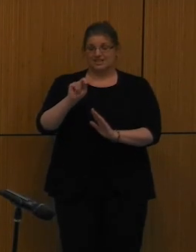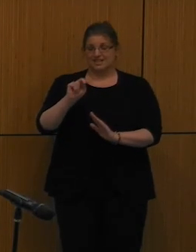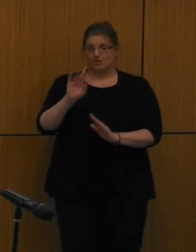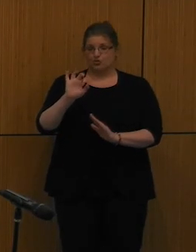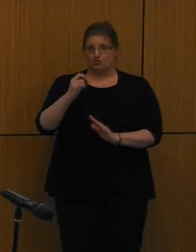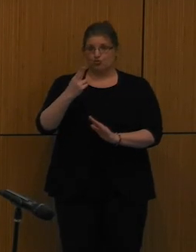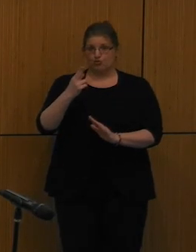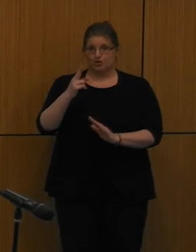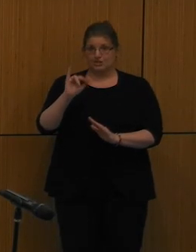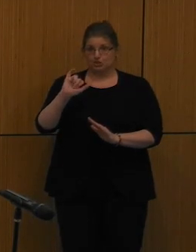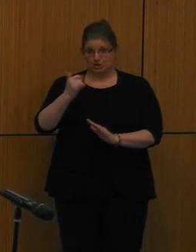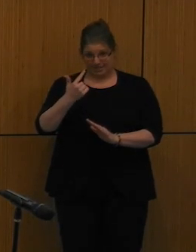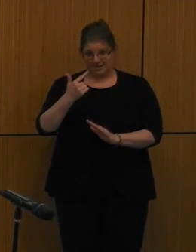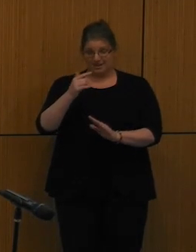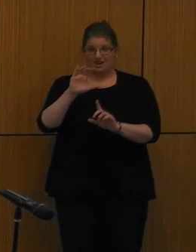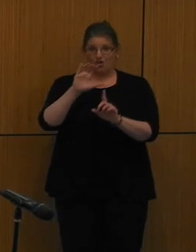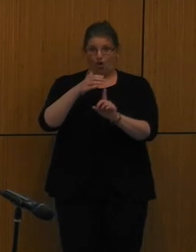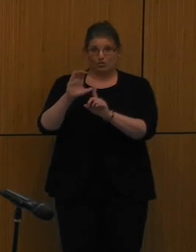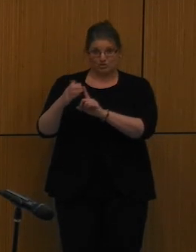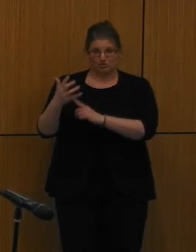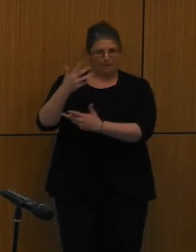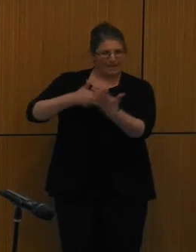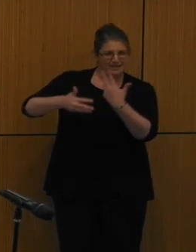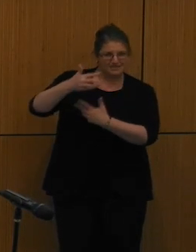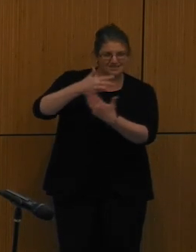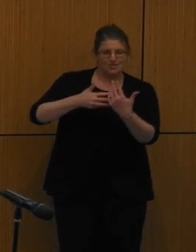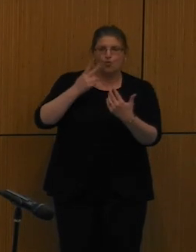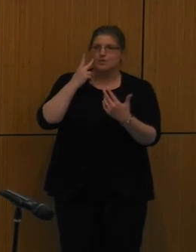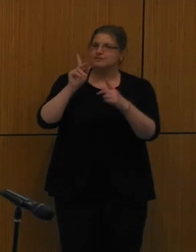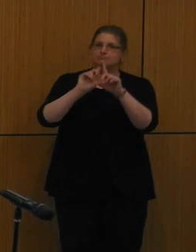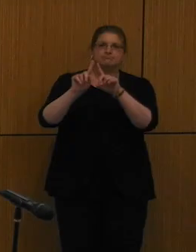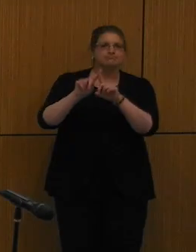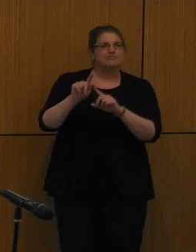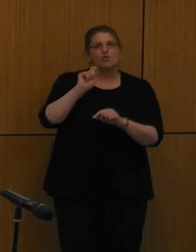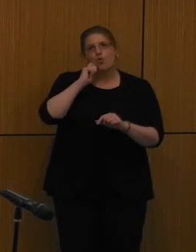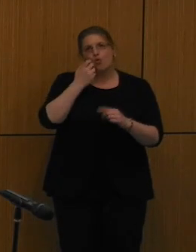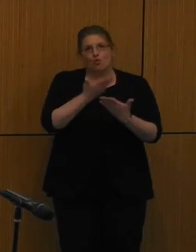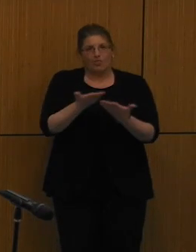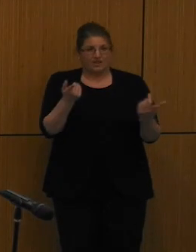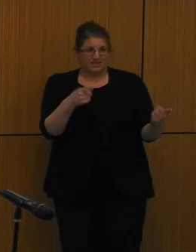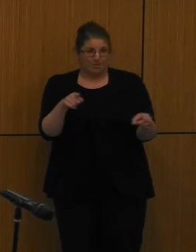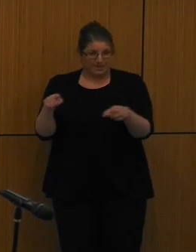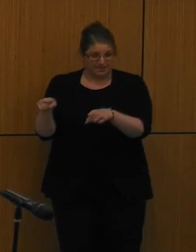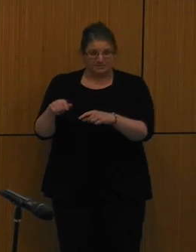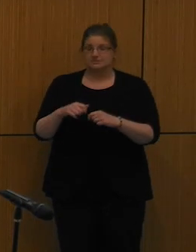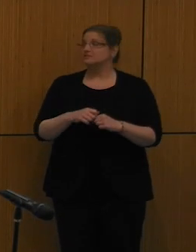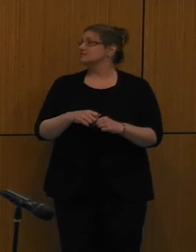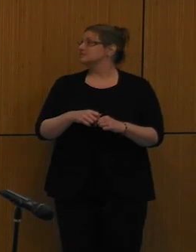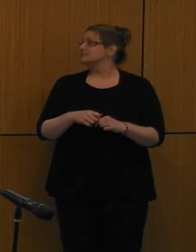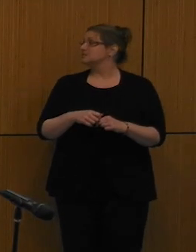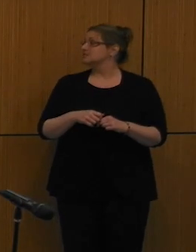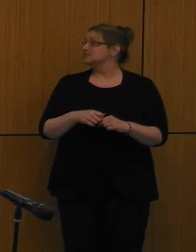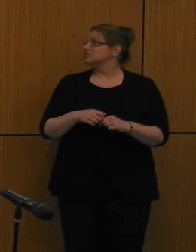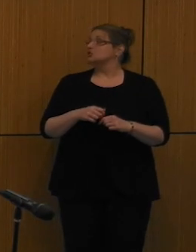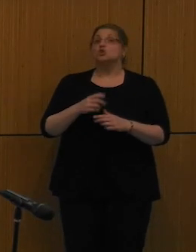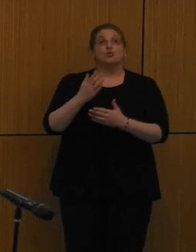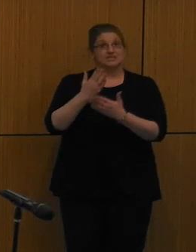We have been able to find organisms that do all kinds of cool things in there, includes organisms that are able to destroy the plant material they plan.